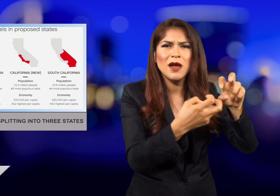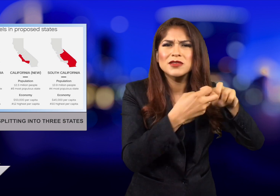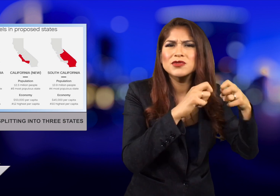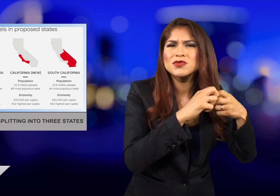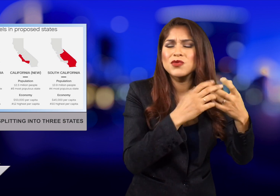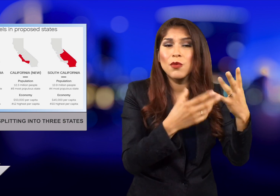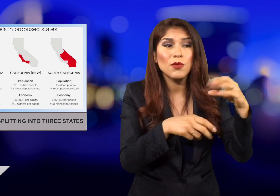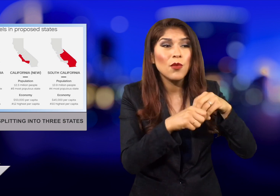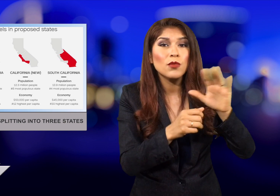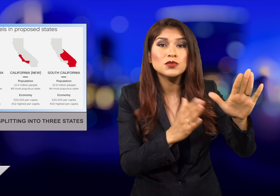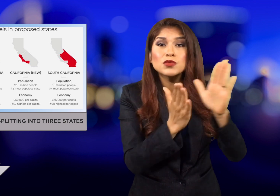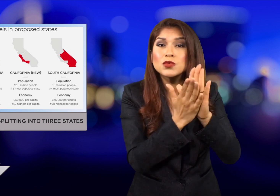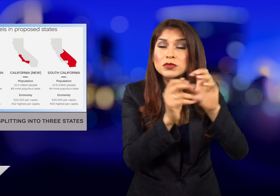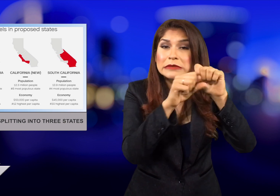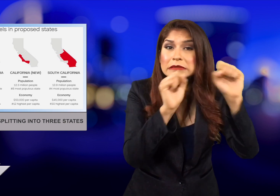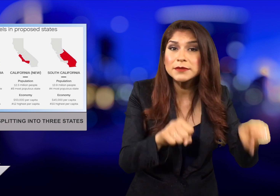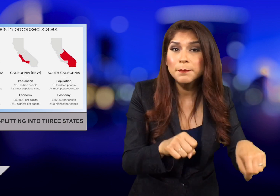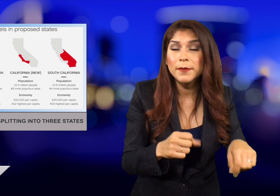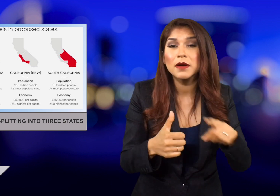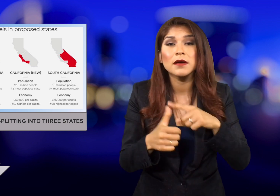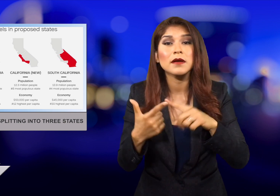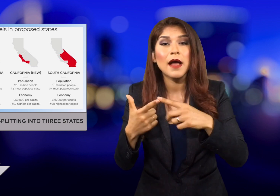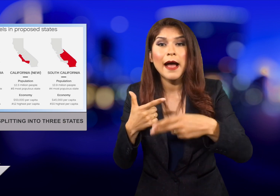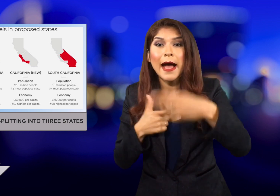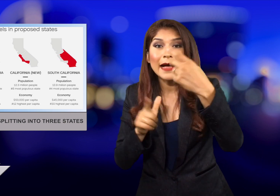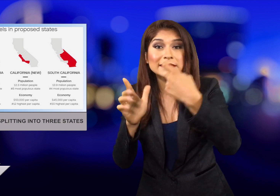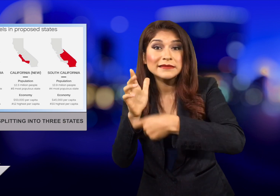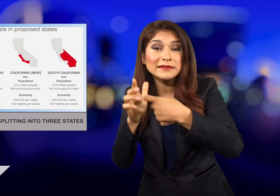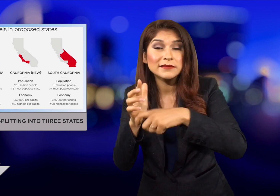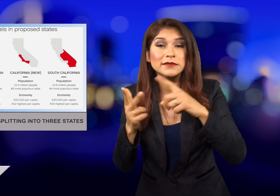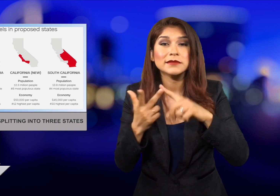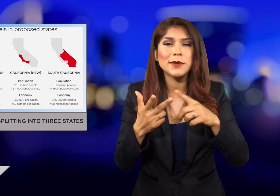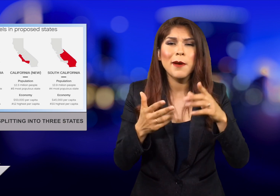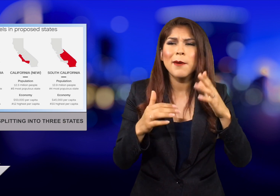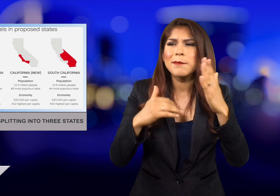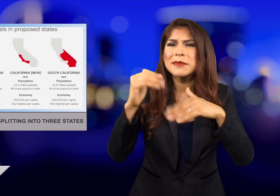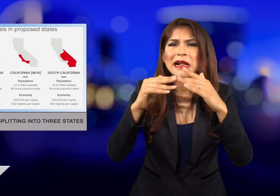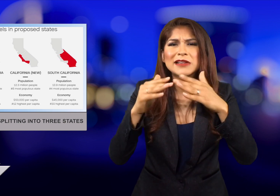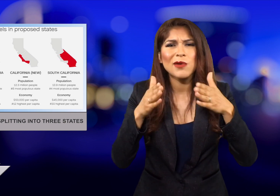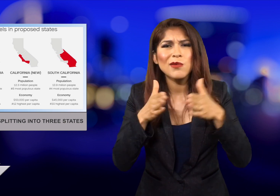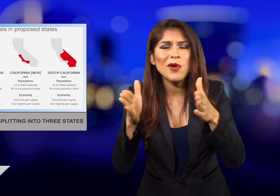to address the most pressing issues, including school systems, high taxes, deteriorating